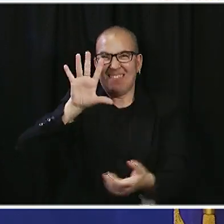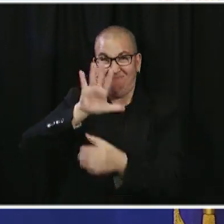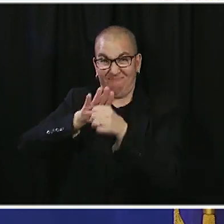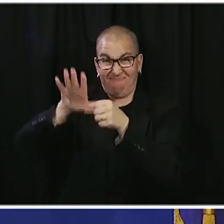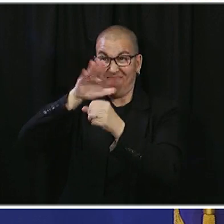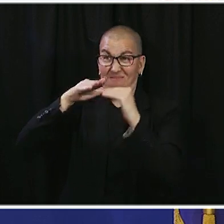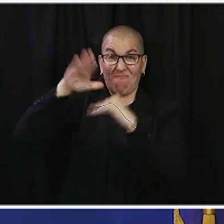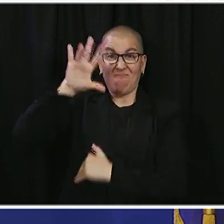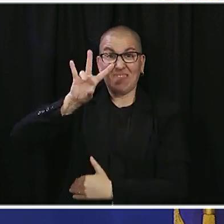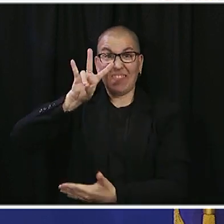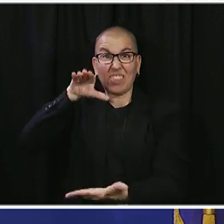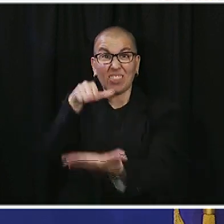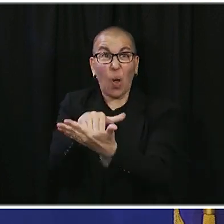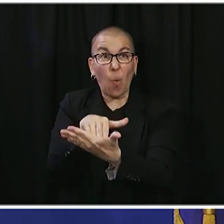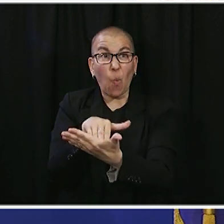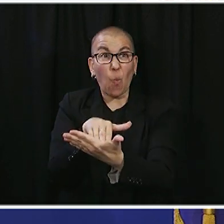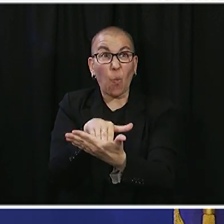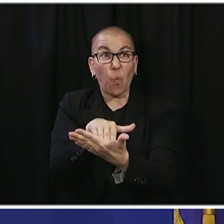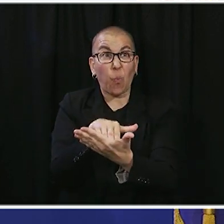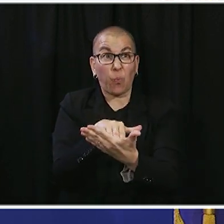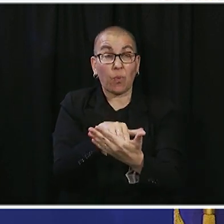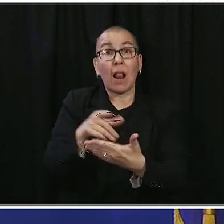WE HAVE 30 SCHEDULED FOR NEXT WEEK.